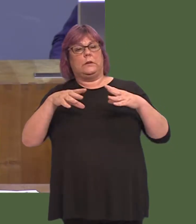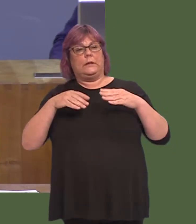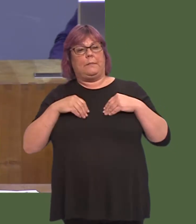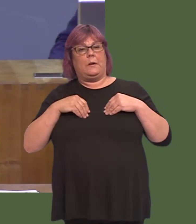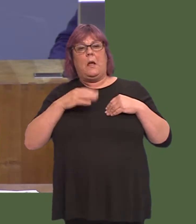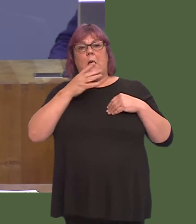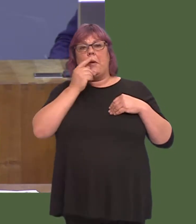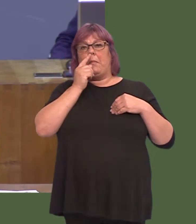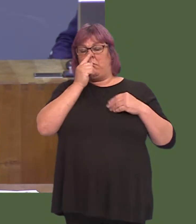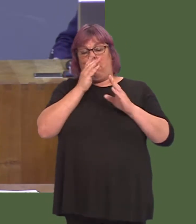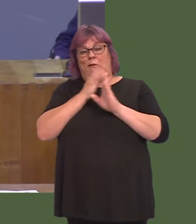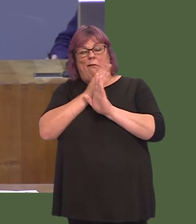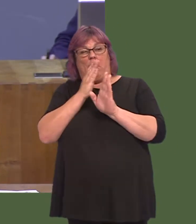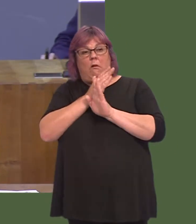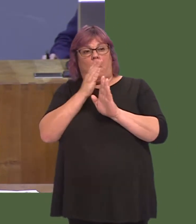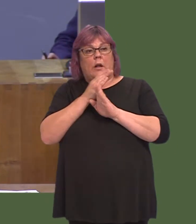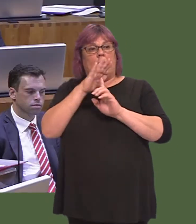who don't exhibit any external signs of depression.